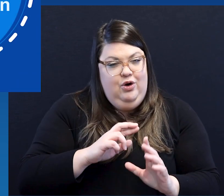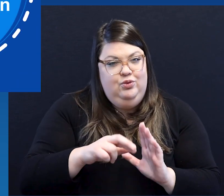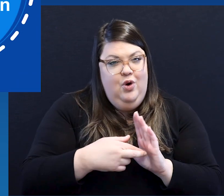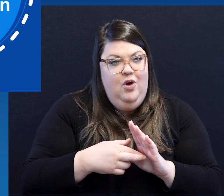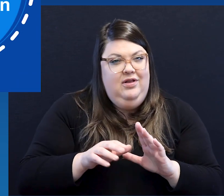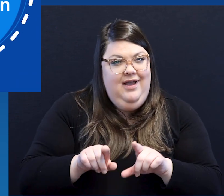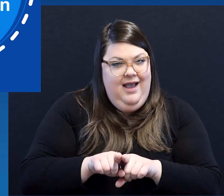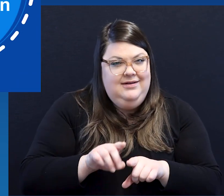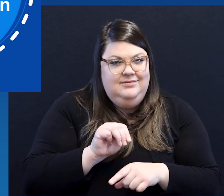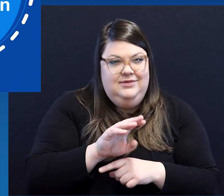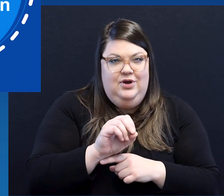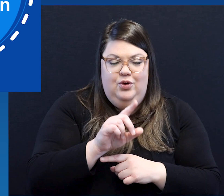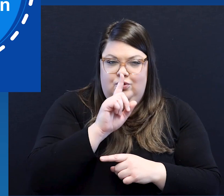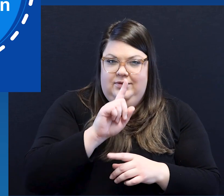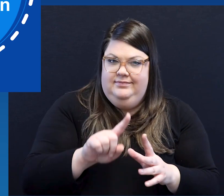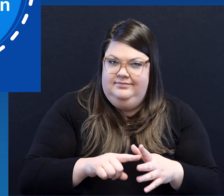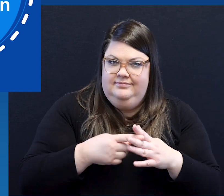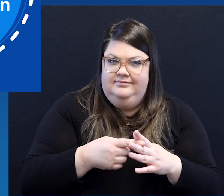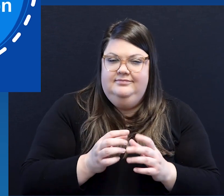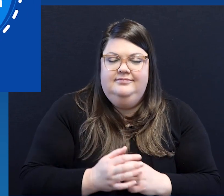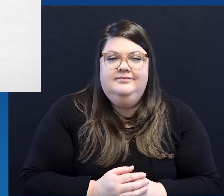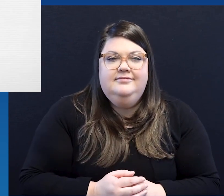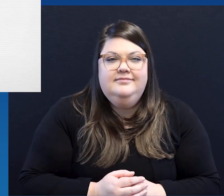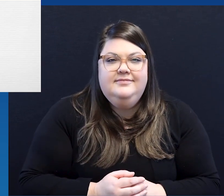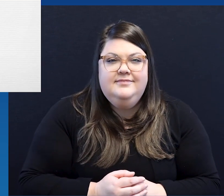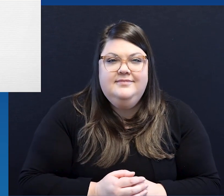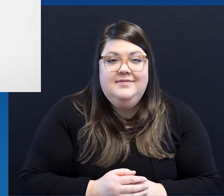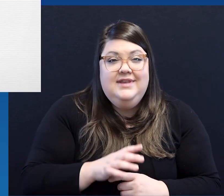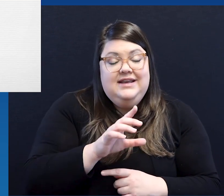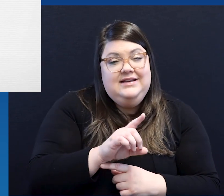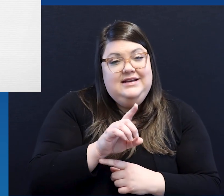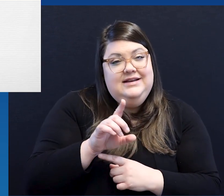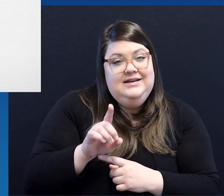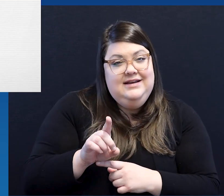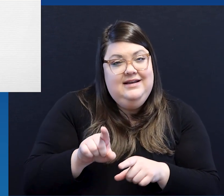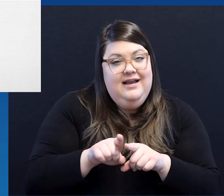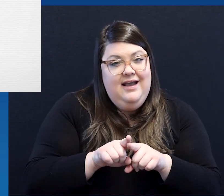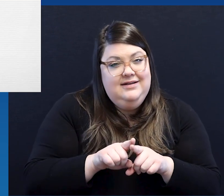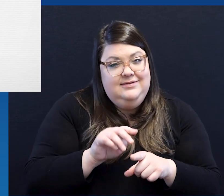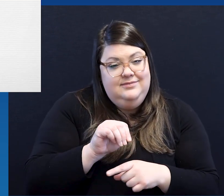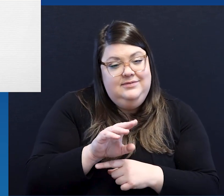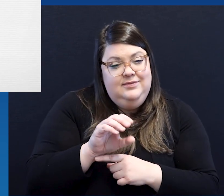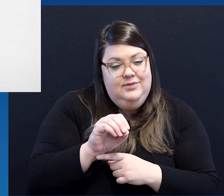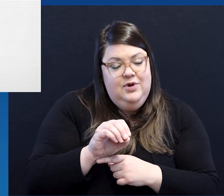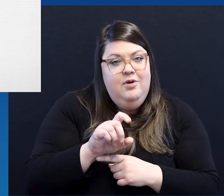similar to how the health plans have requirements to provide physical and behavioral health services.